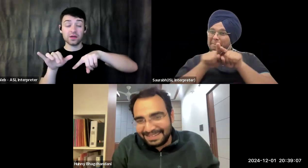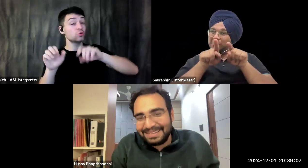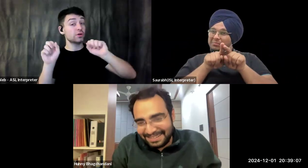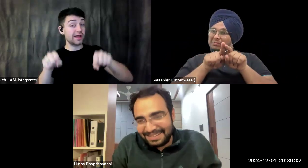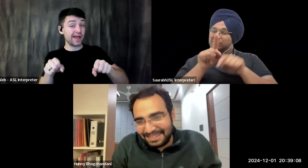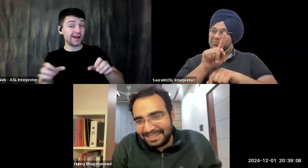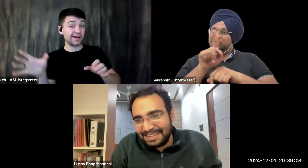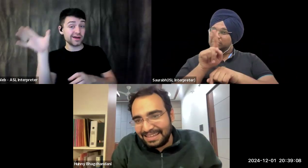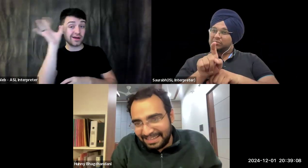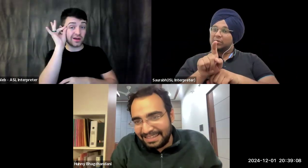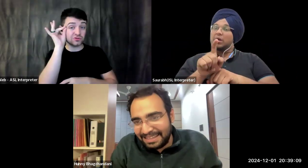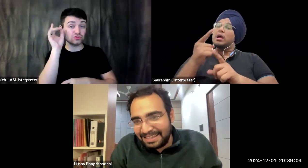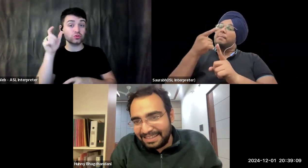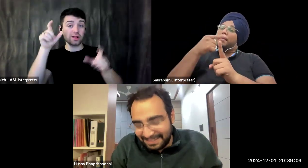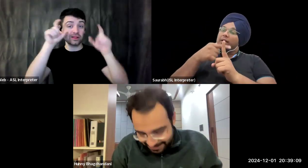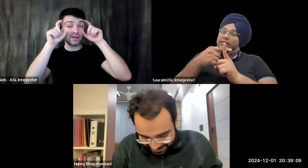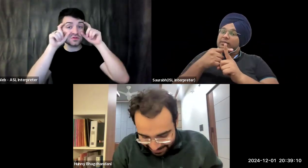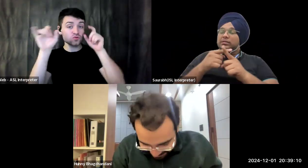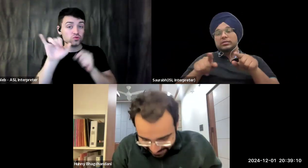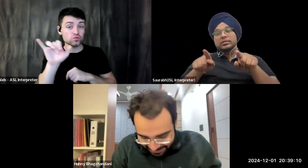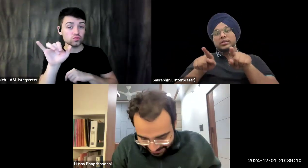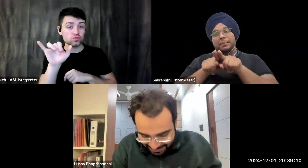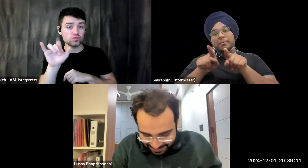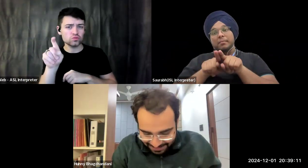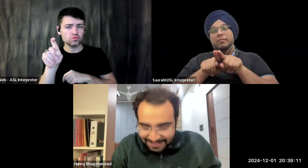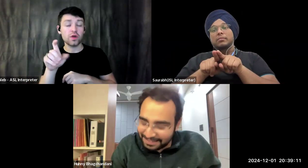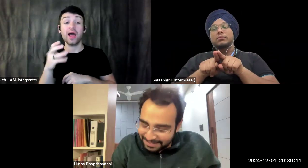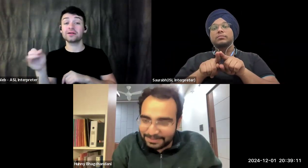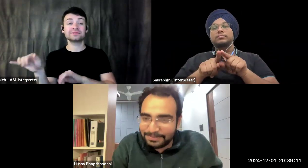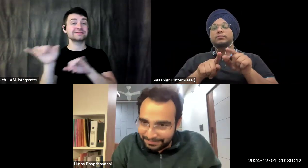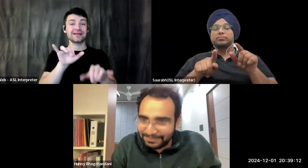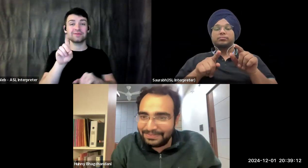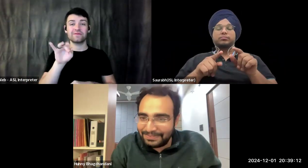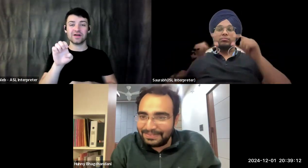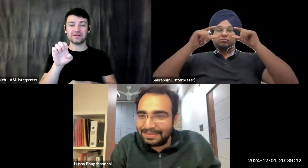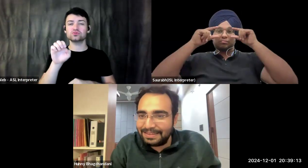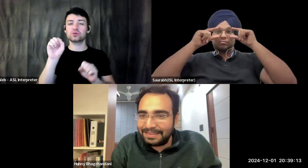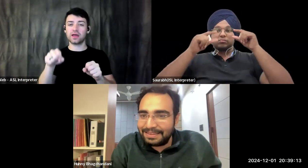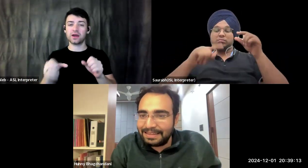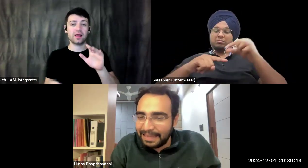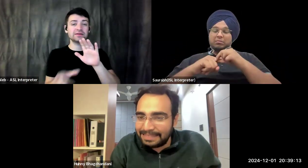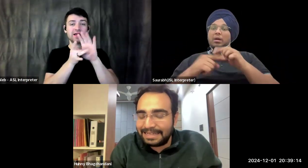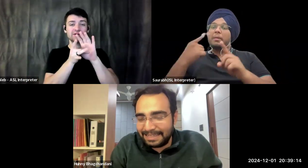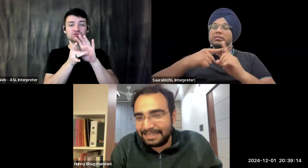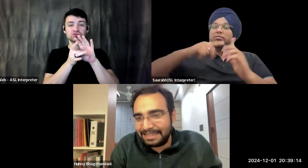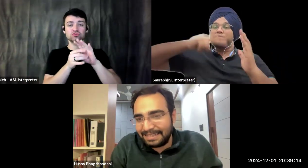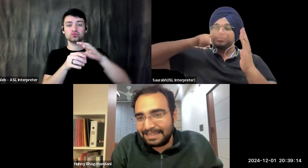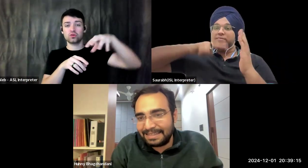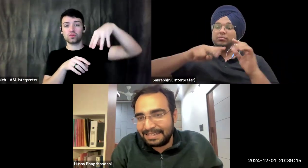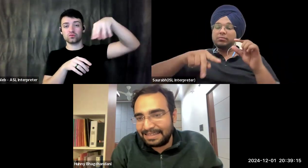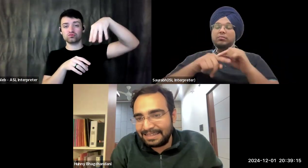and the same device that can be put on the reader. So it is very versatile. [Hunny speaking] Exactly.